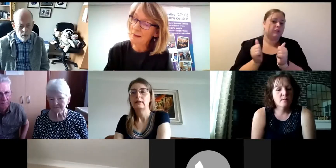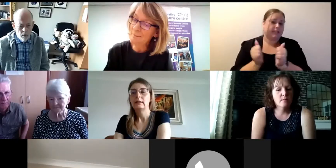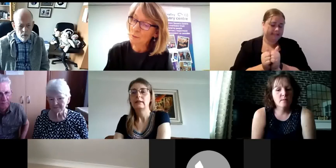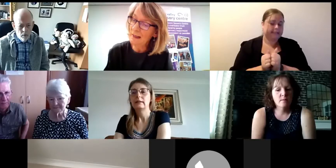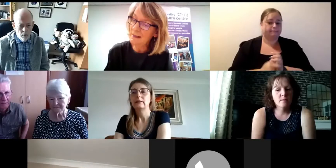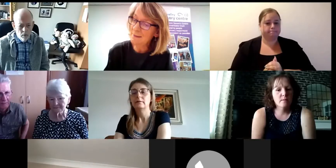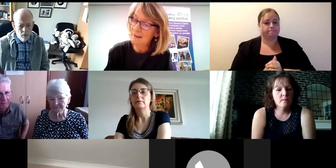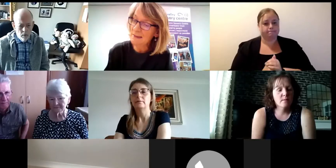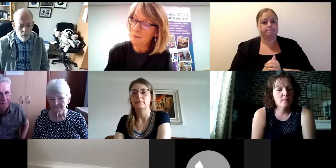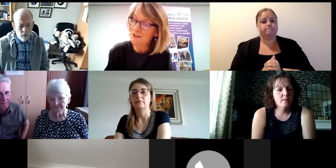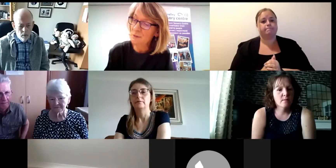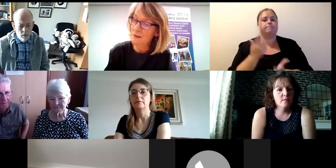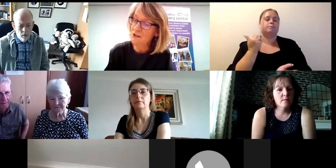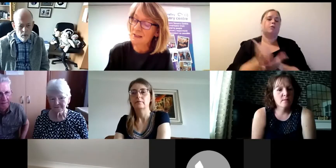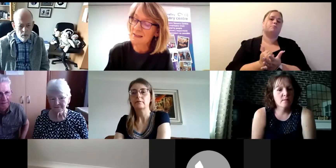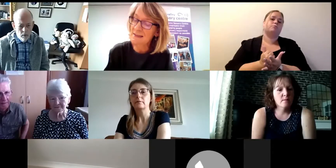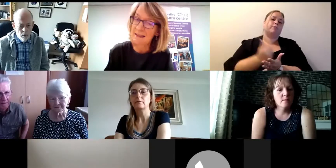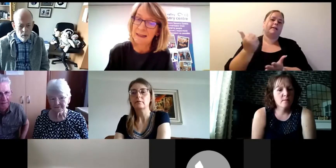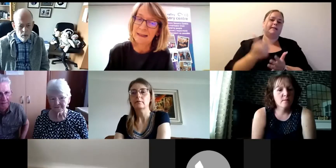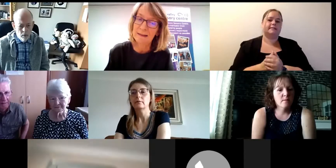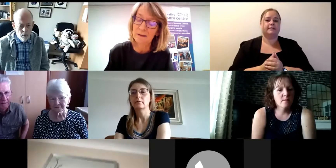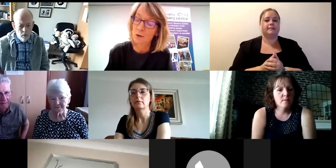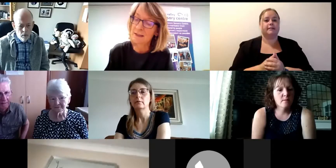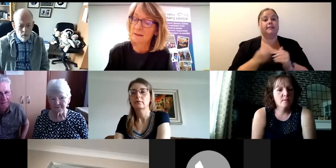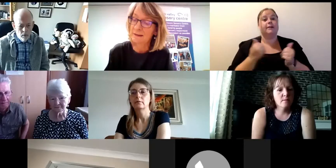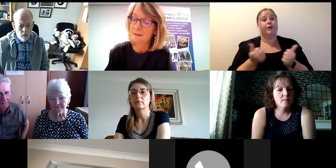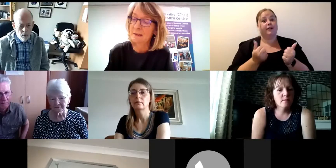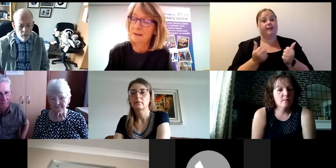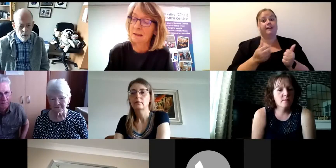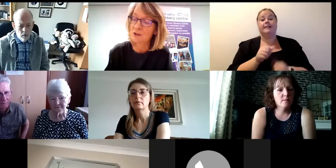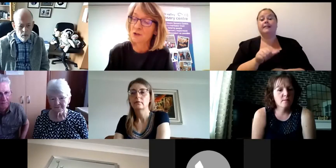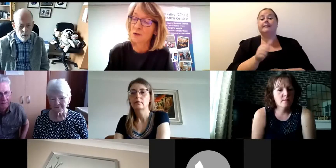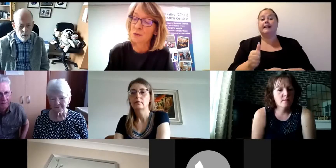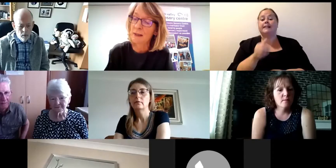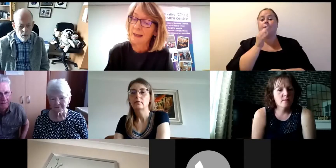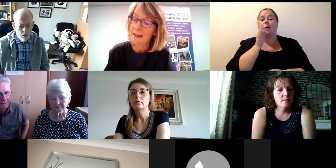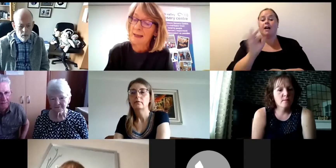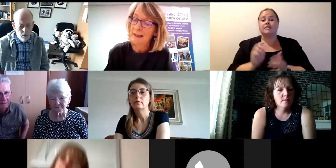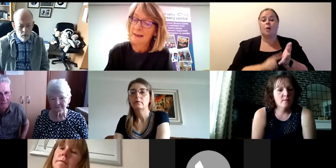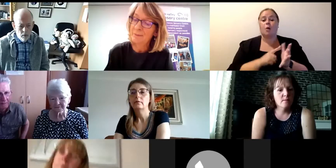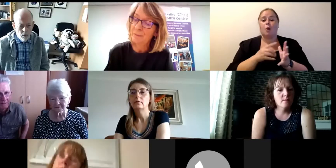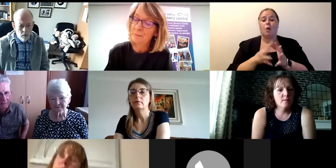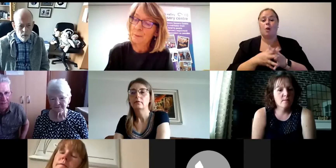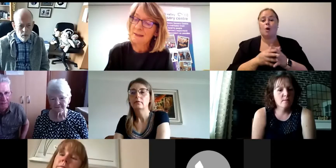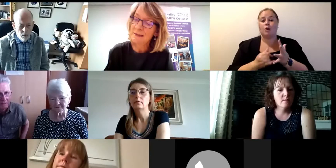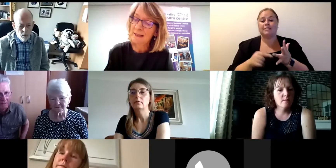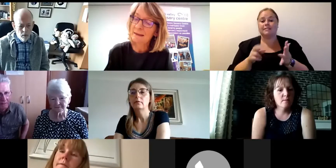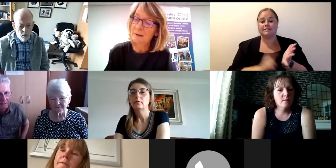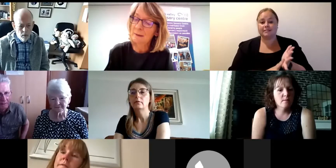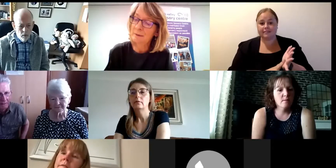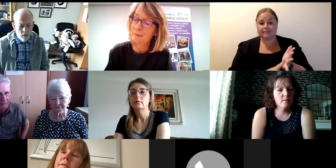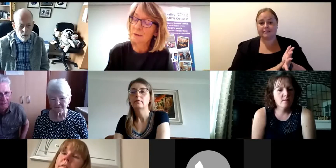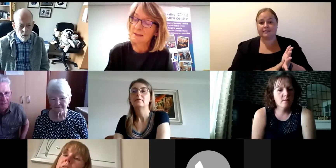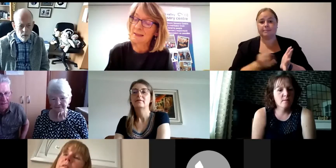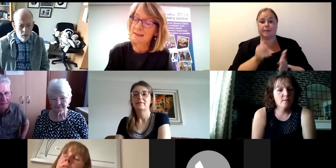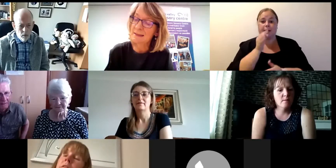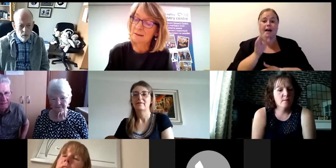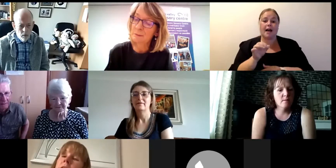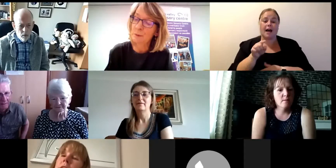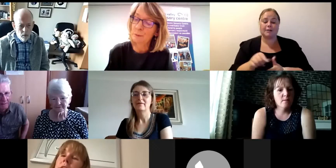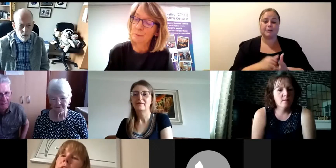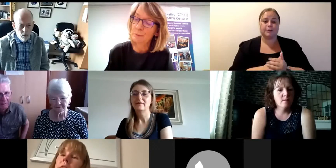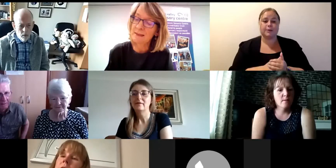Lawson if I can maybe come to you. When you are telling people about the Centre, what's